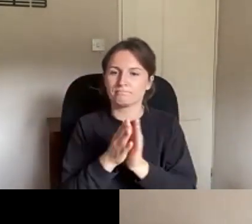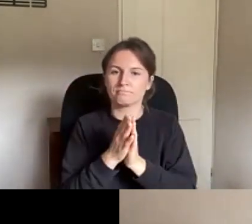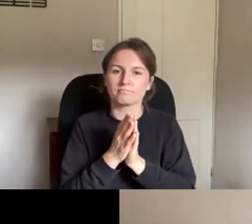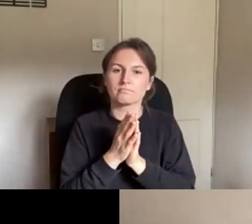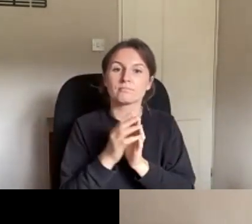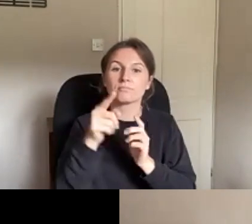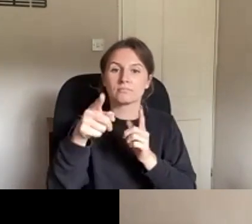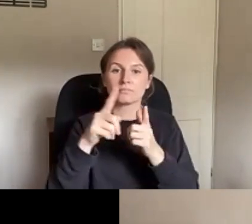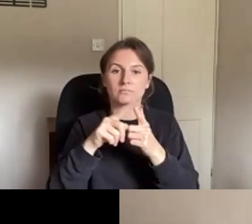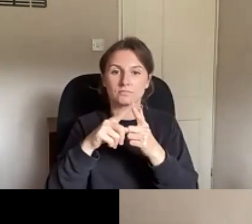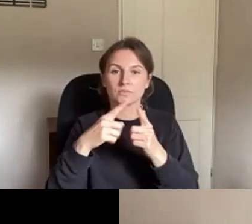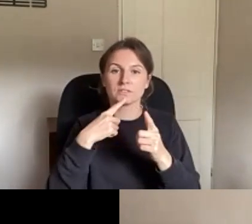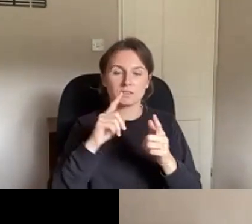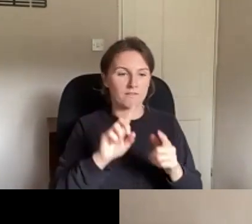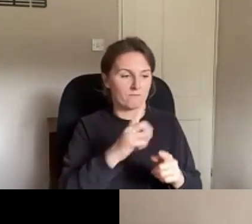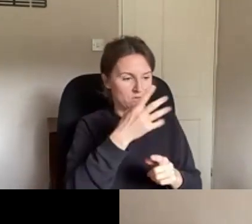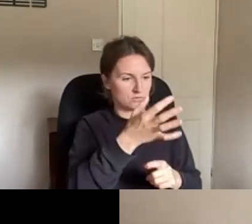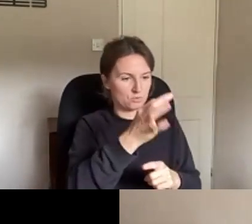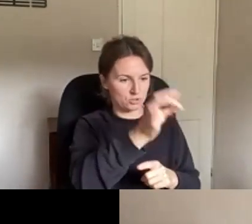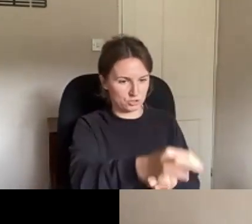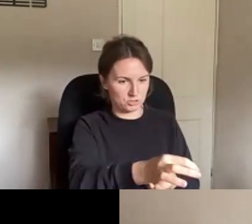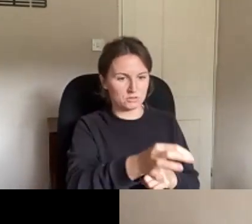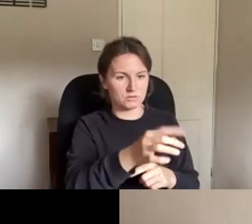The first question I would ask back here is,